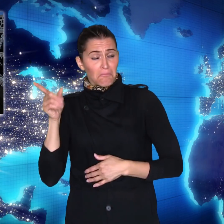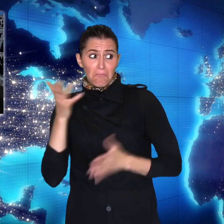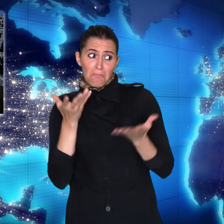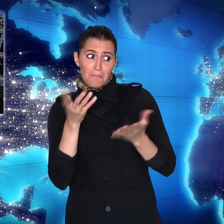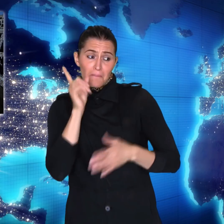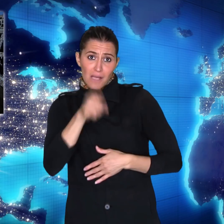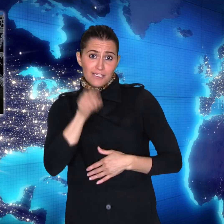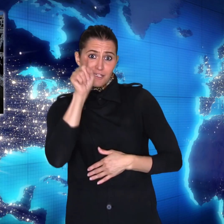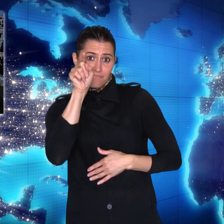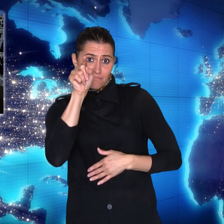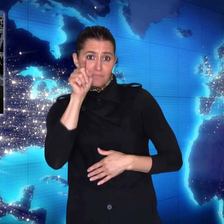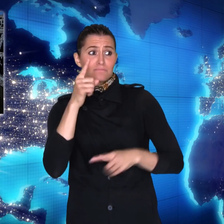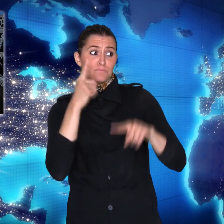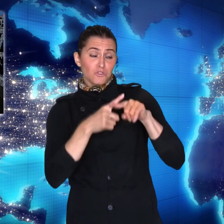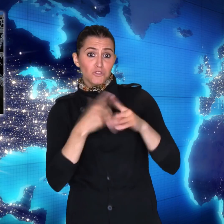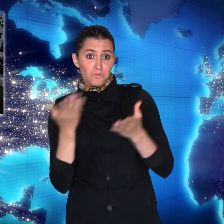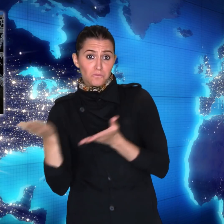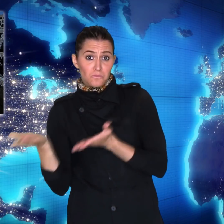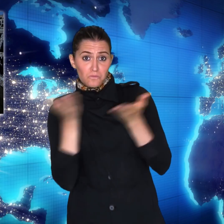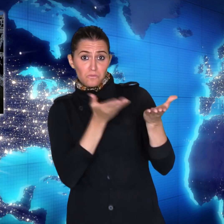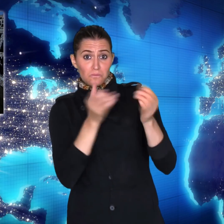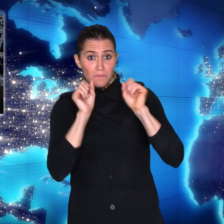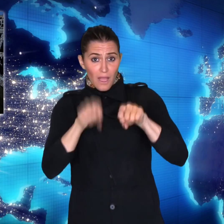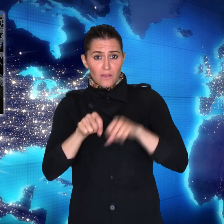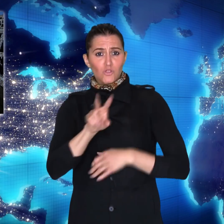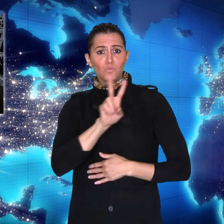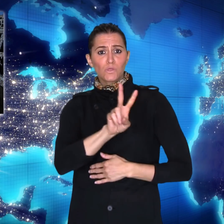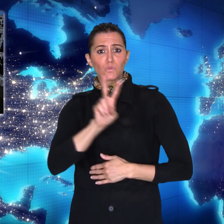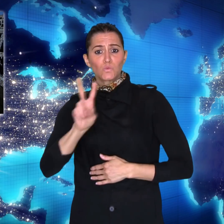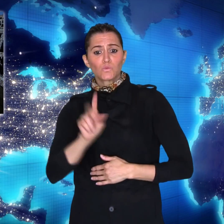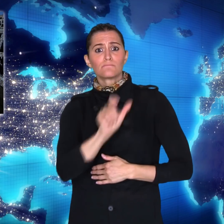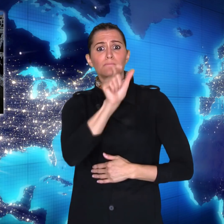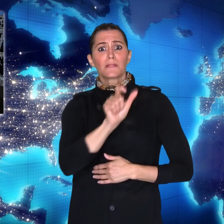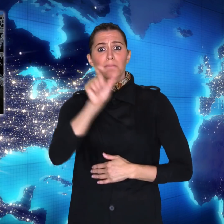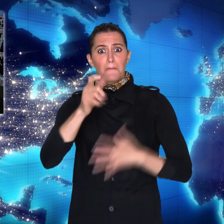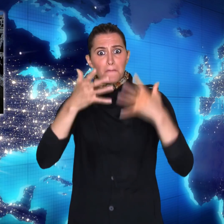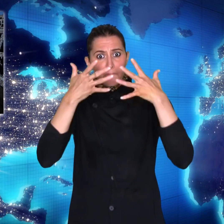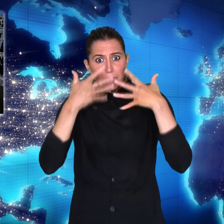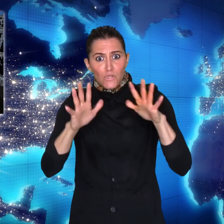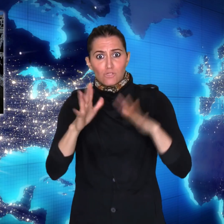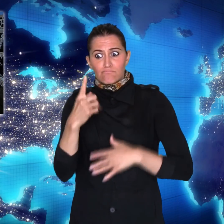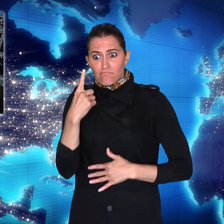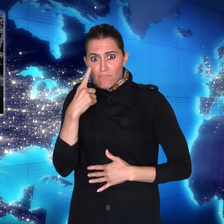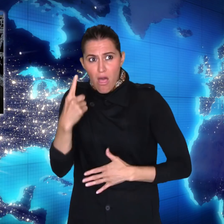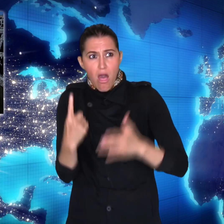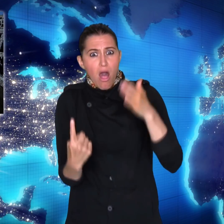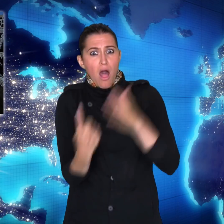An U.N. spokesperson refuted their